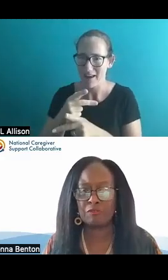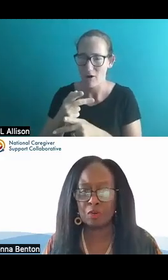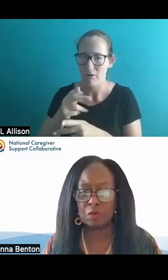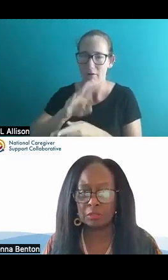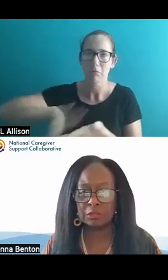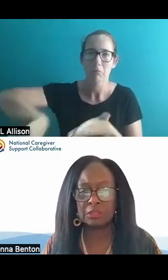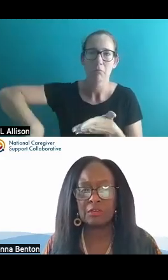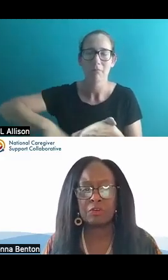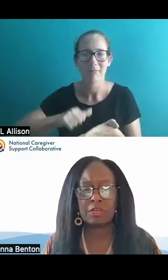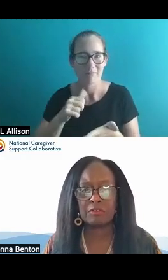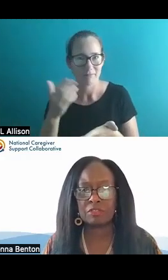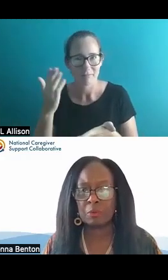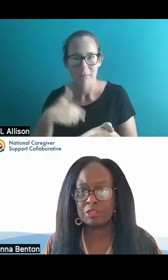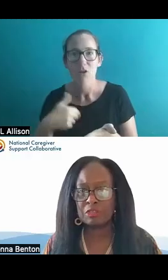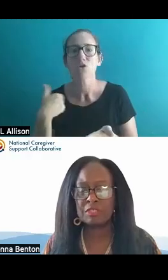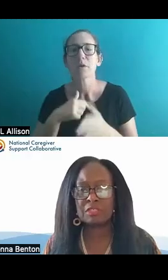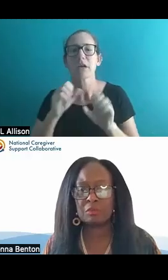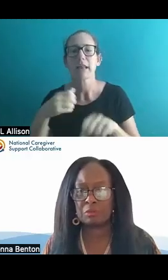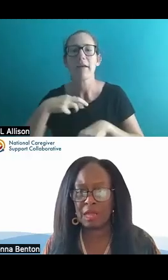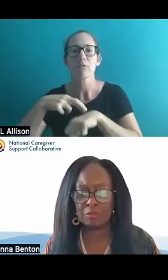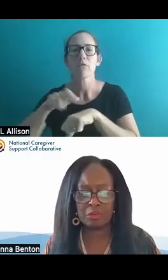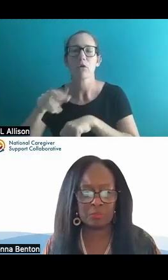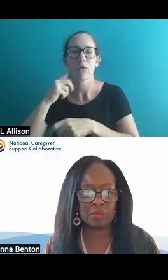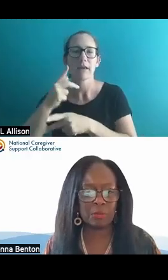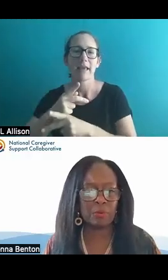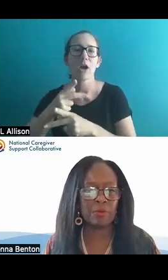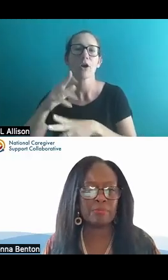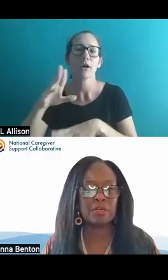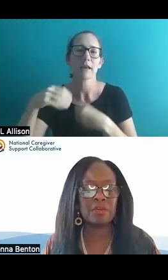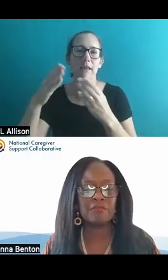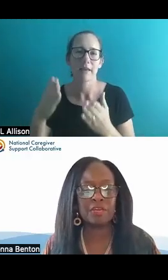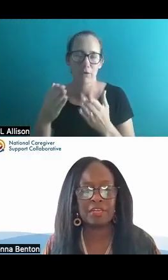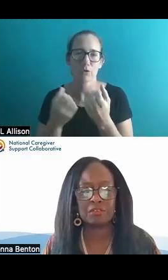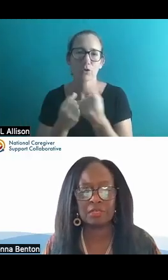referrals for caregiver support services which we have through our AAA programs, financial and